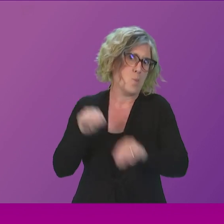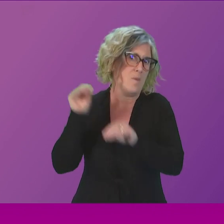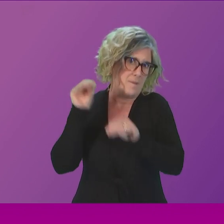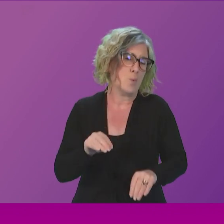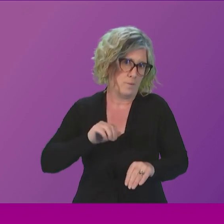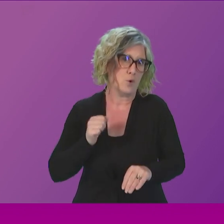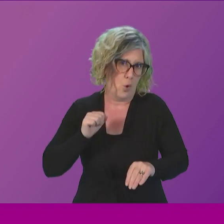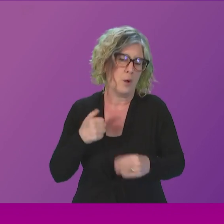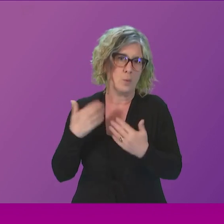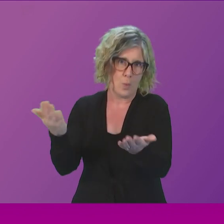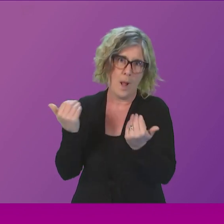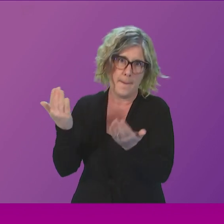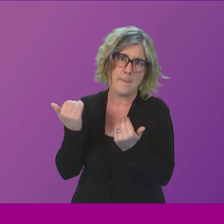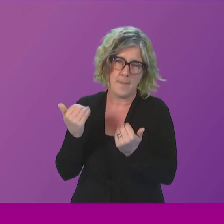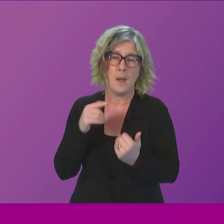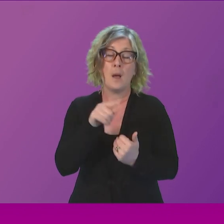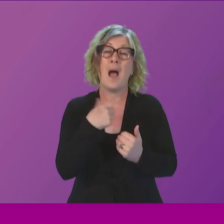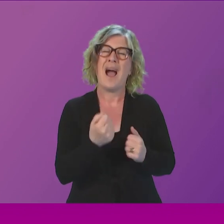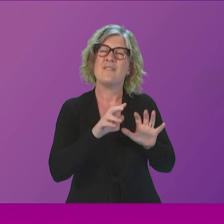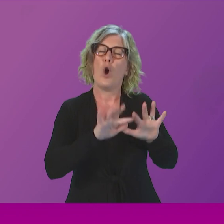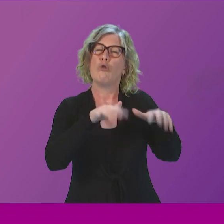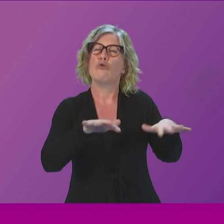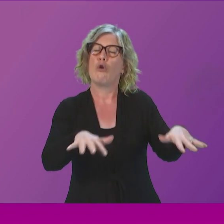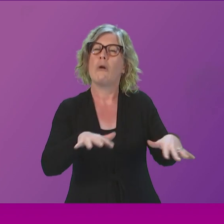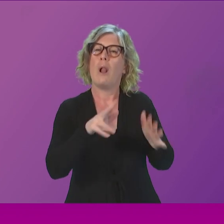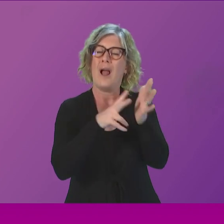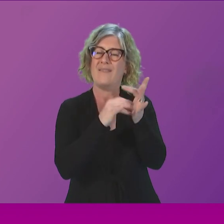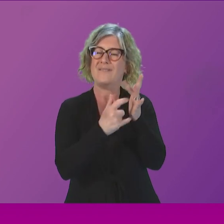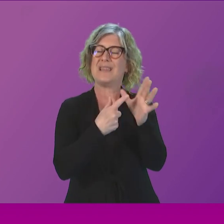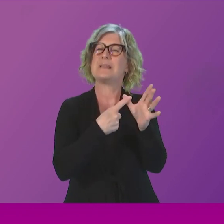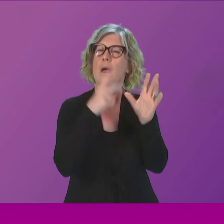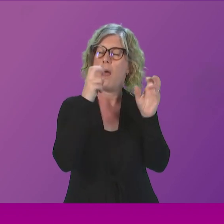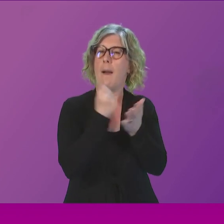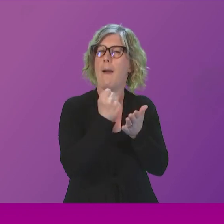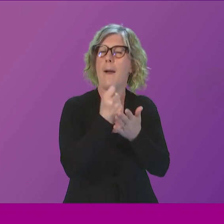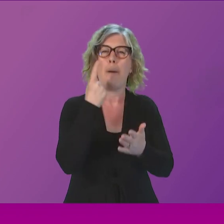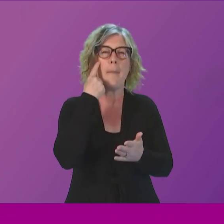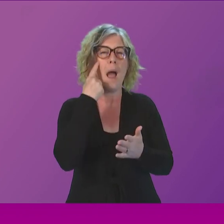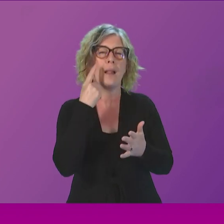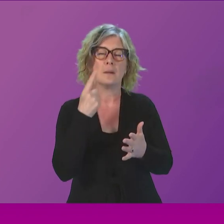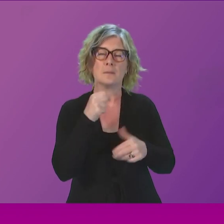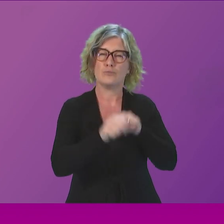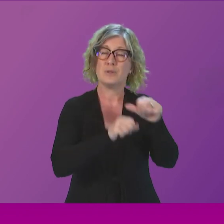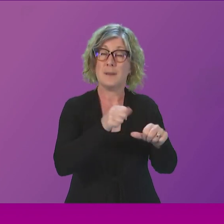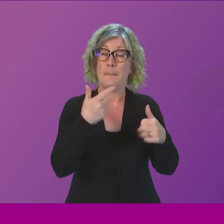Our rural visa pilot proposal, which was described by the UK Government’s own Migration Advisory Committee as